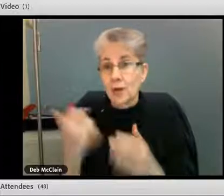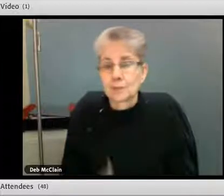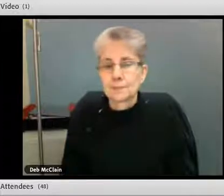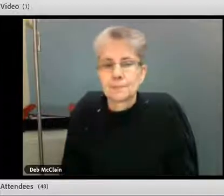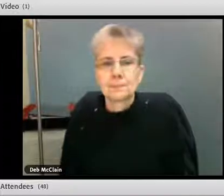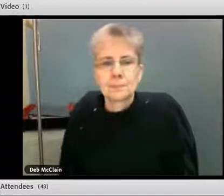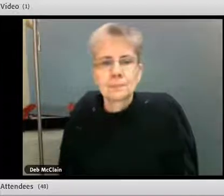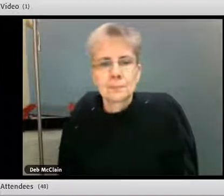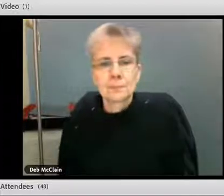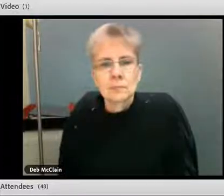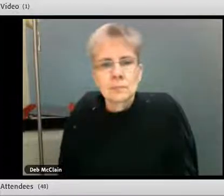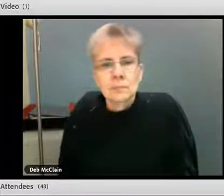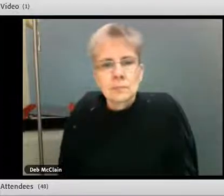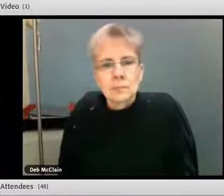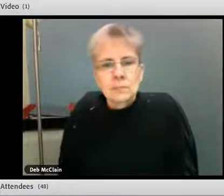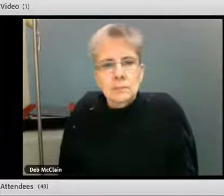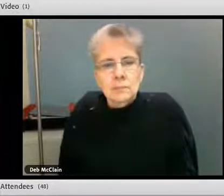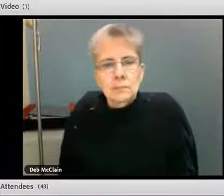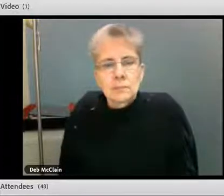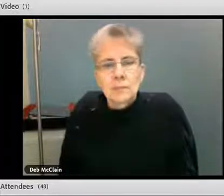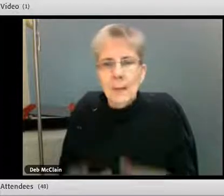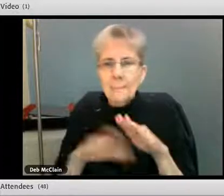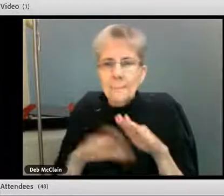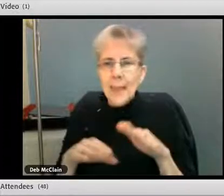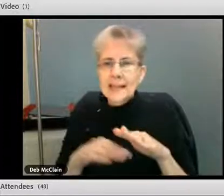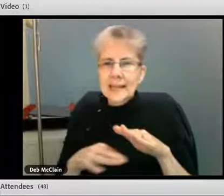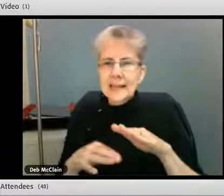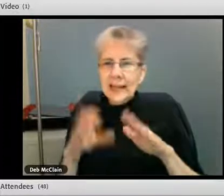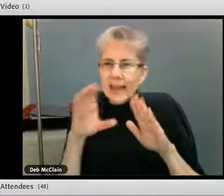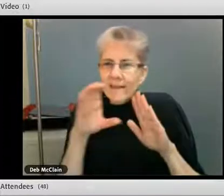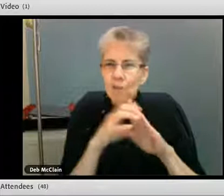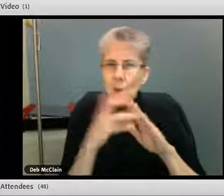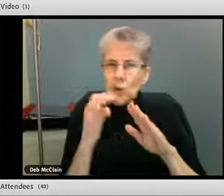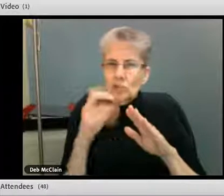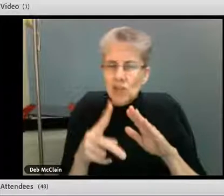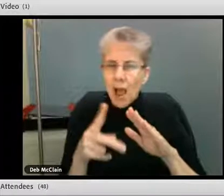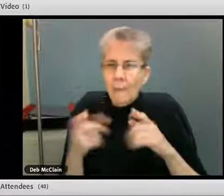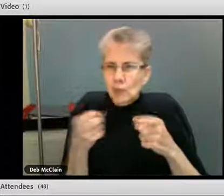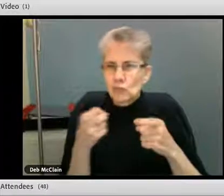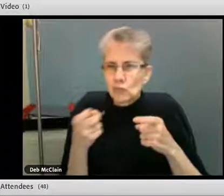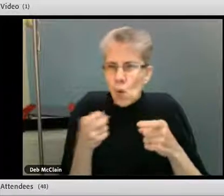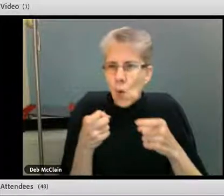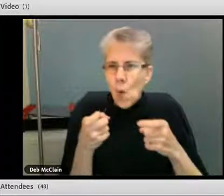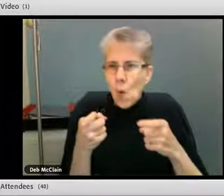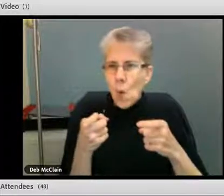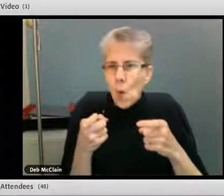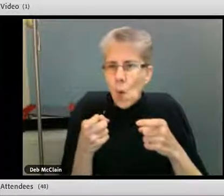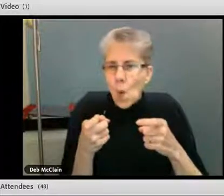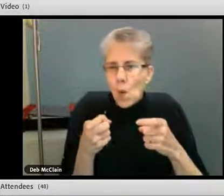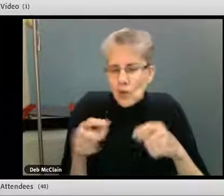So basically in Photoshop, you hold some keys down and Gimp works the same way.